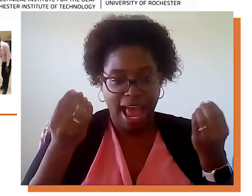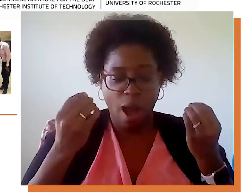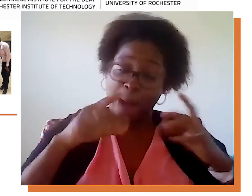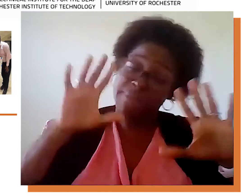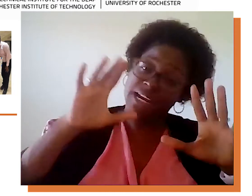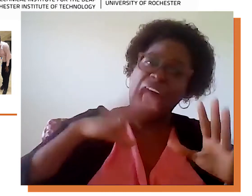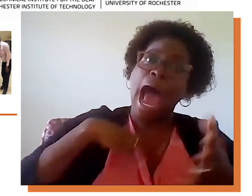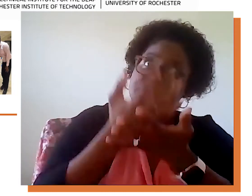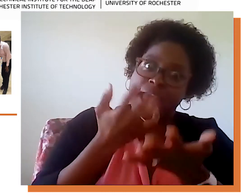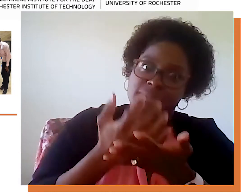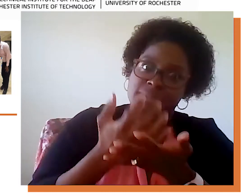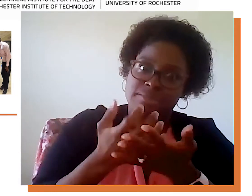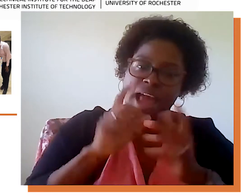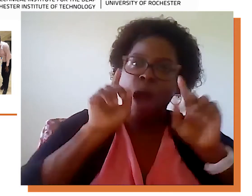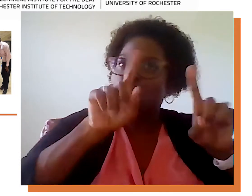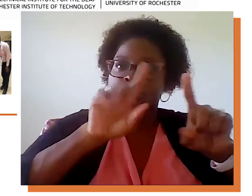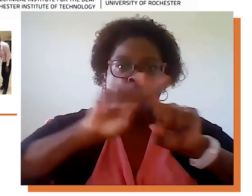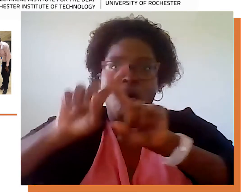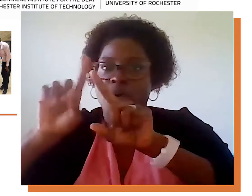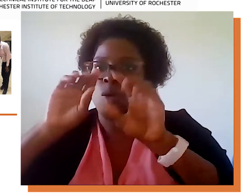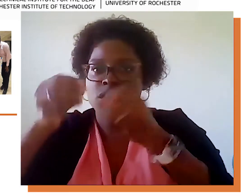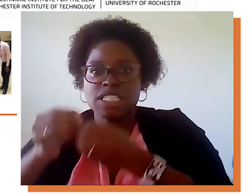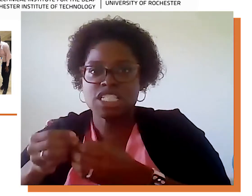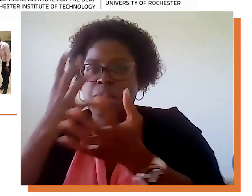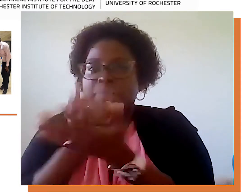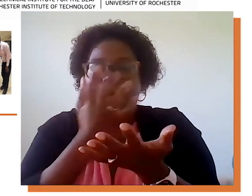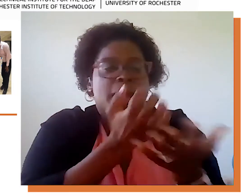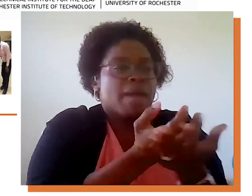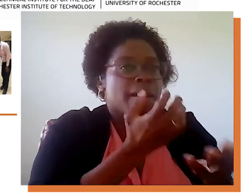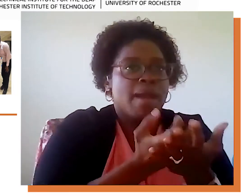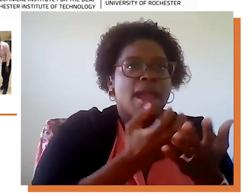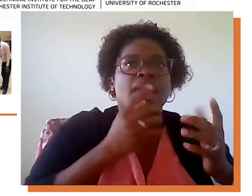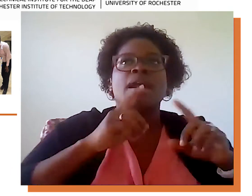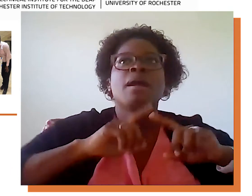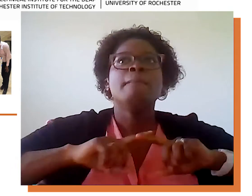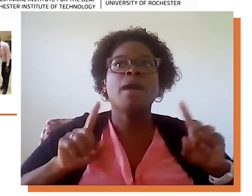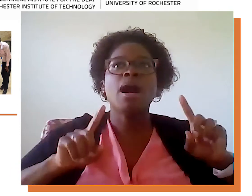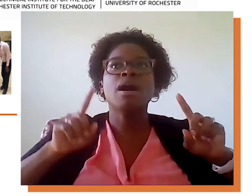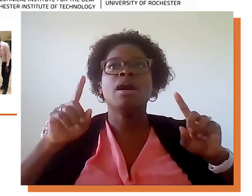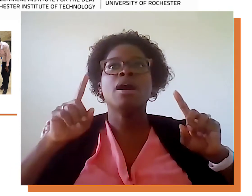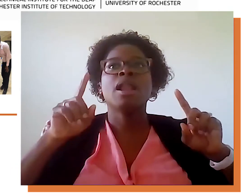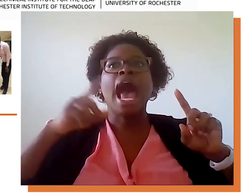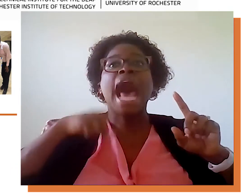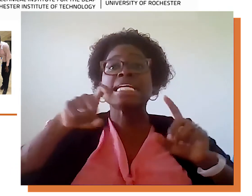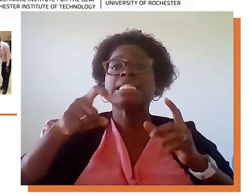but somehow I begged. I went to all of these different organizations to beg.